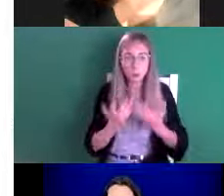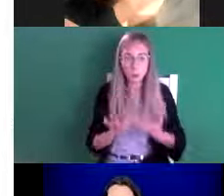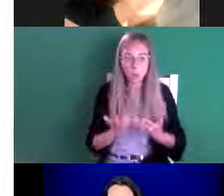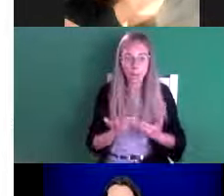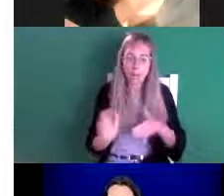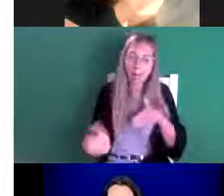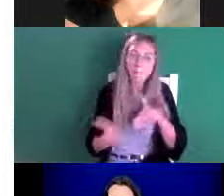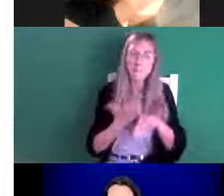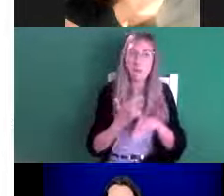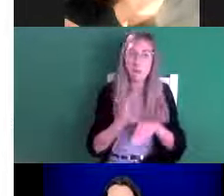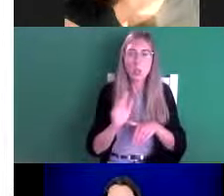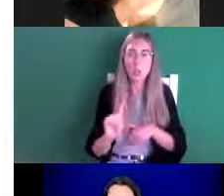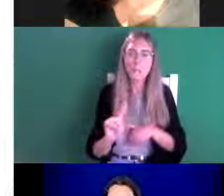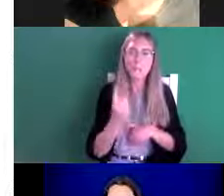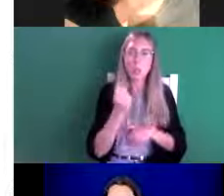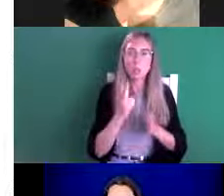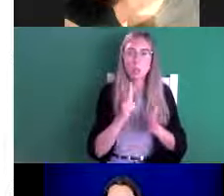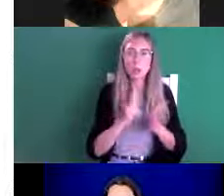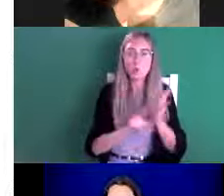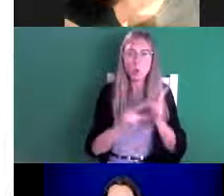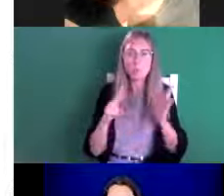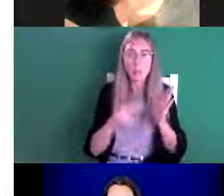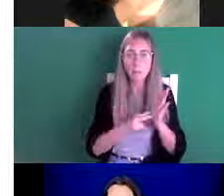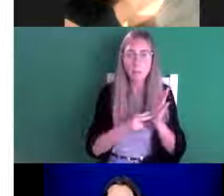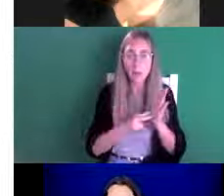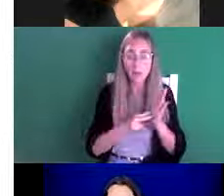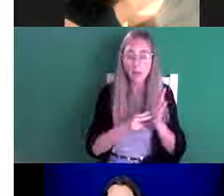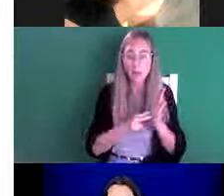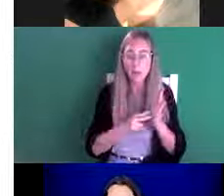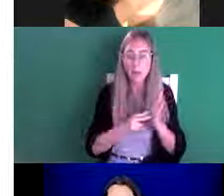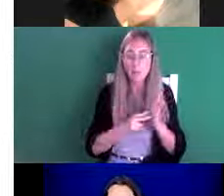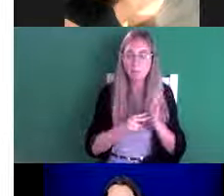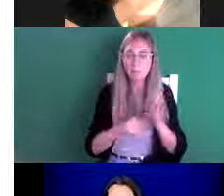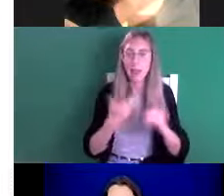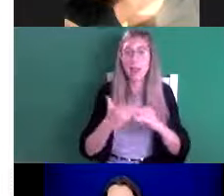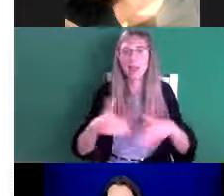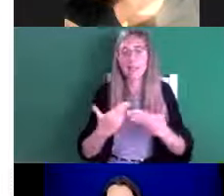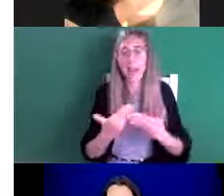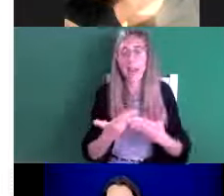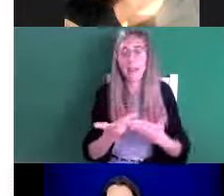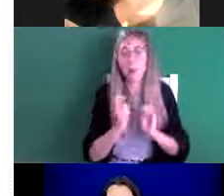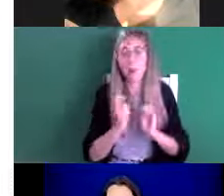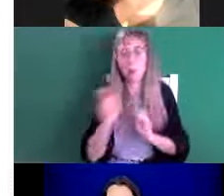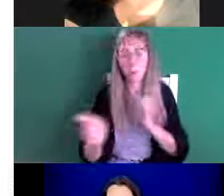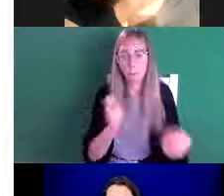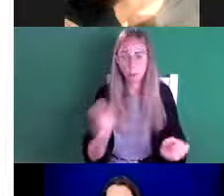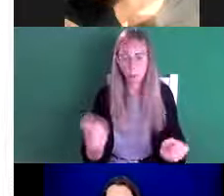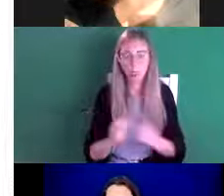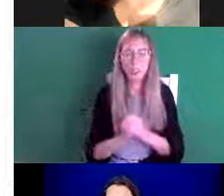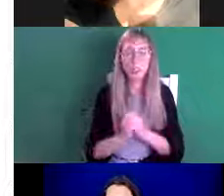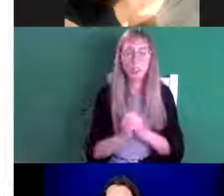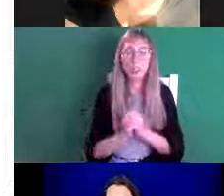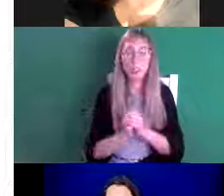closing date for submissions and then beginning of november we will be doing the selections